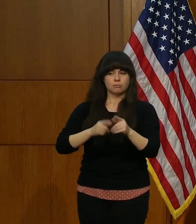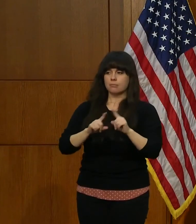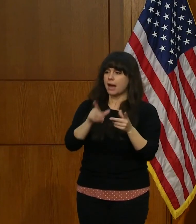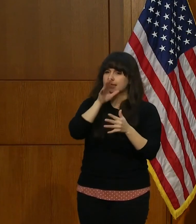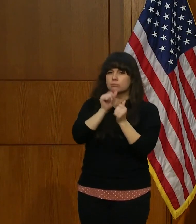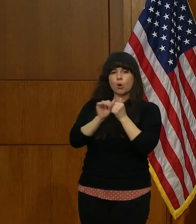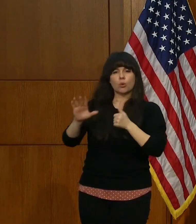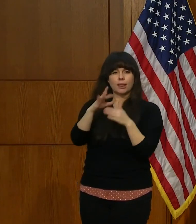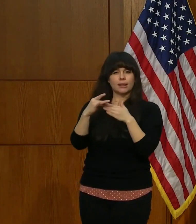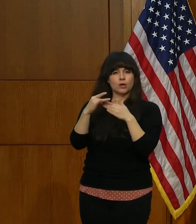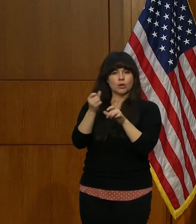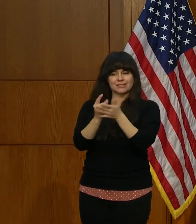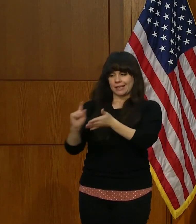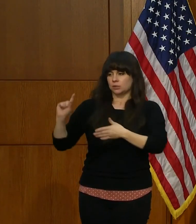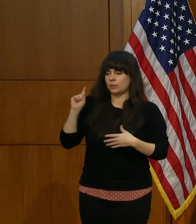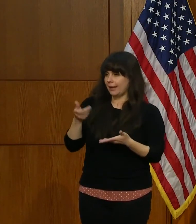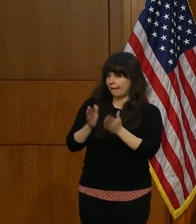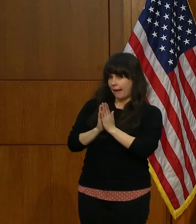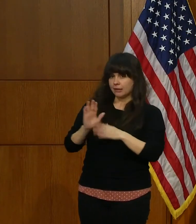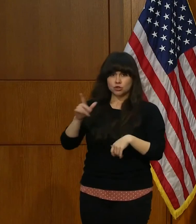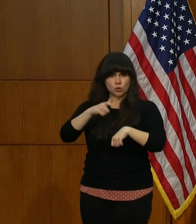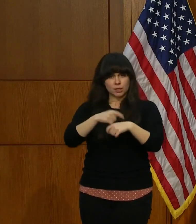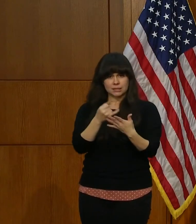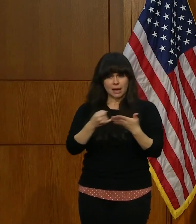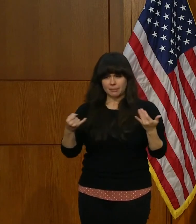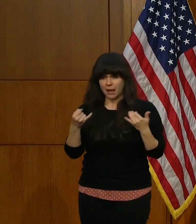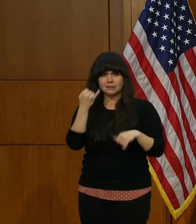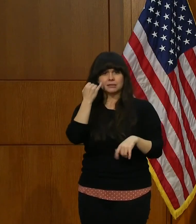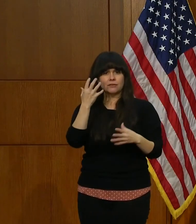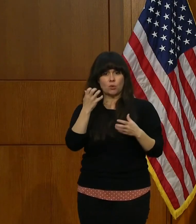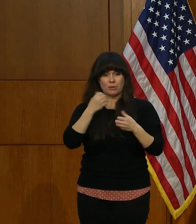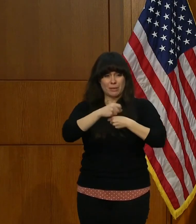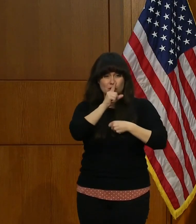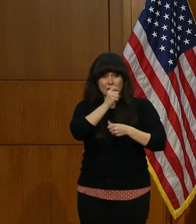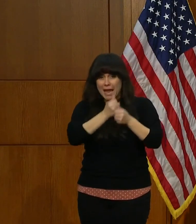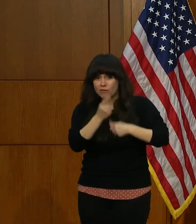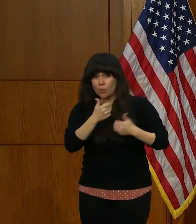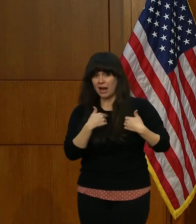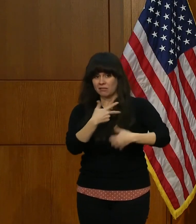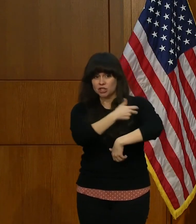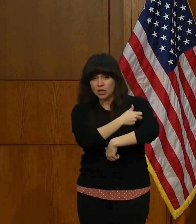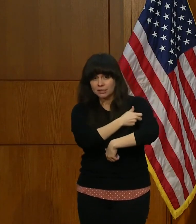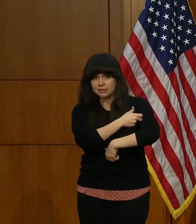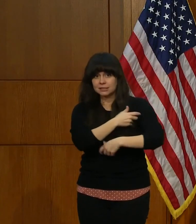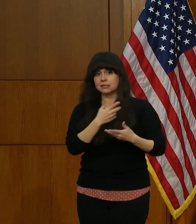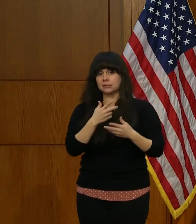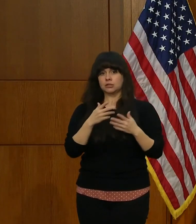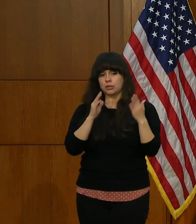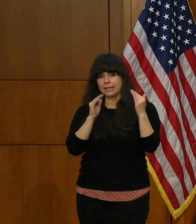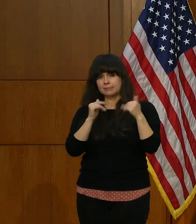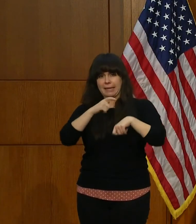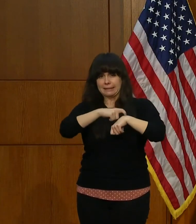BUT I SPOKE TO THEIR LEADERSHIP LAST WEEK AND ASKED, WHAT'S YOUR TIMELINE TO VACCINATE